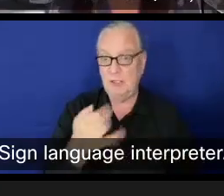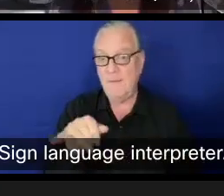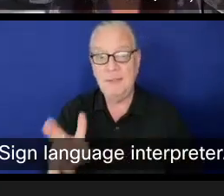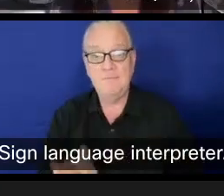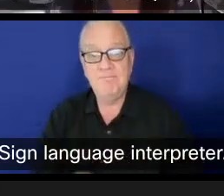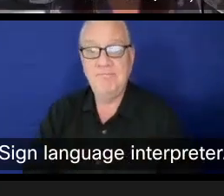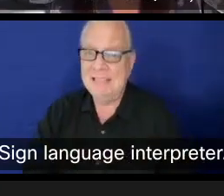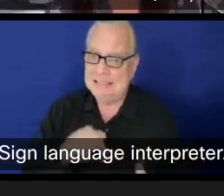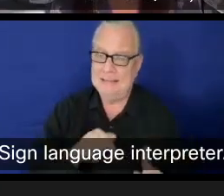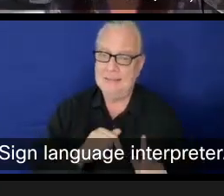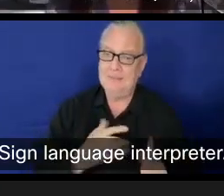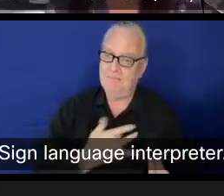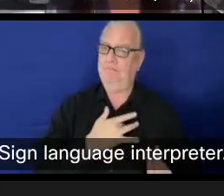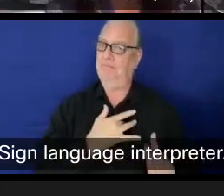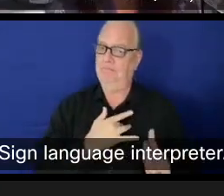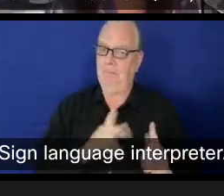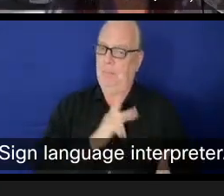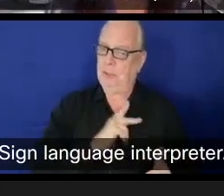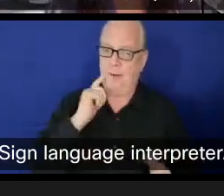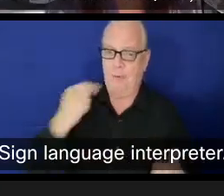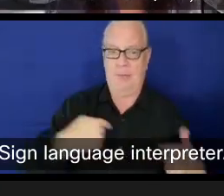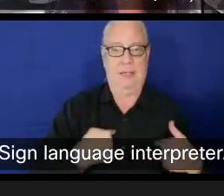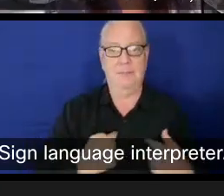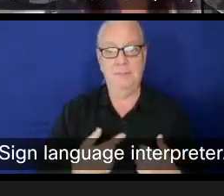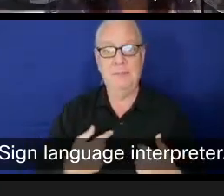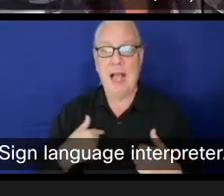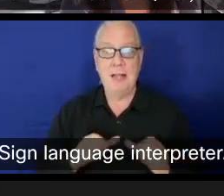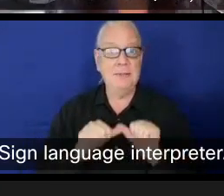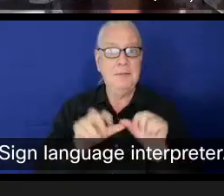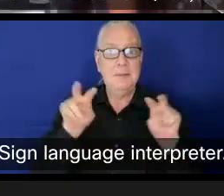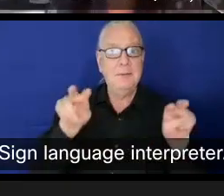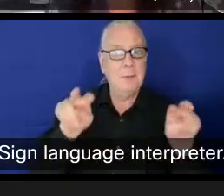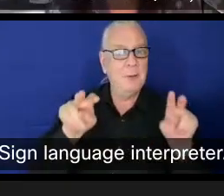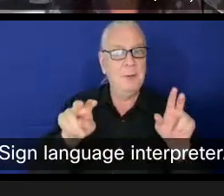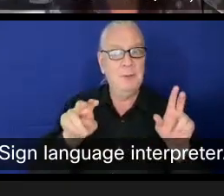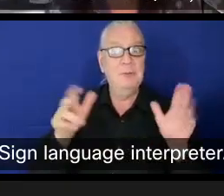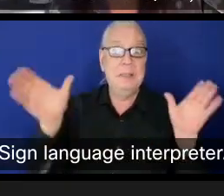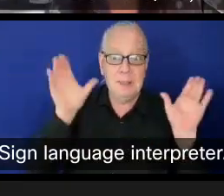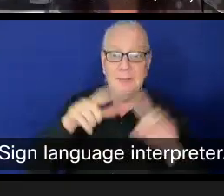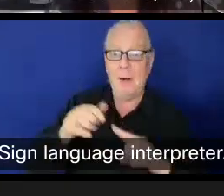opportunity and look forward to hearing from my friend Bridgette Picou next. Thank you.